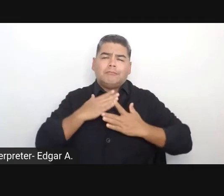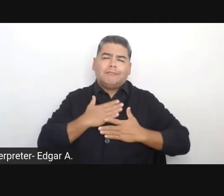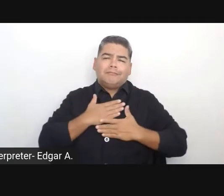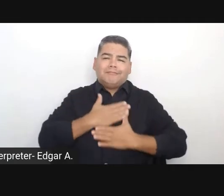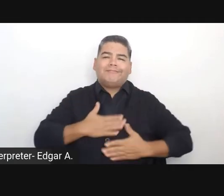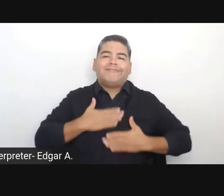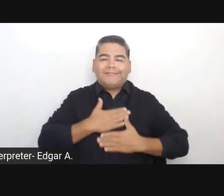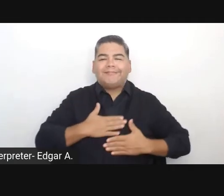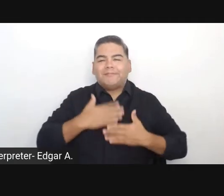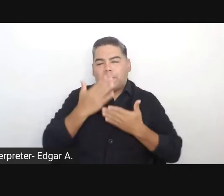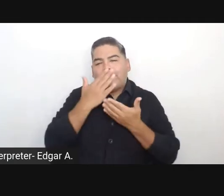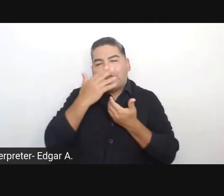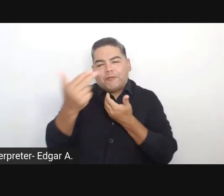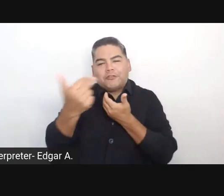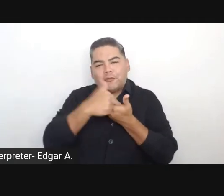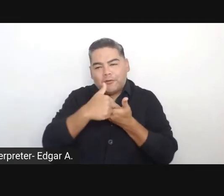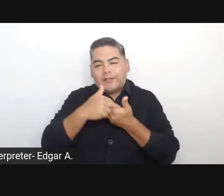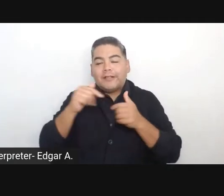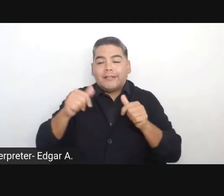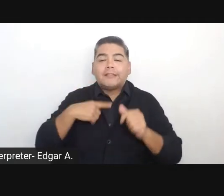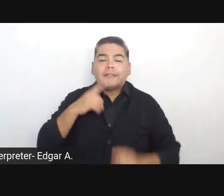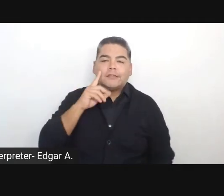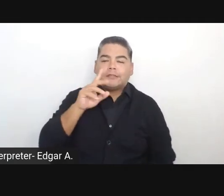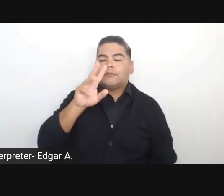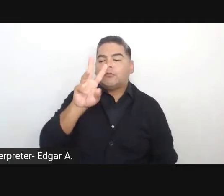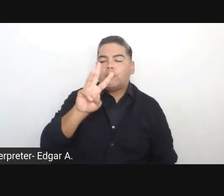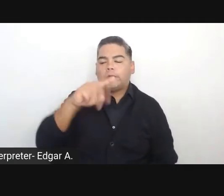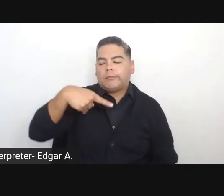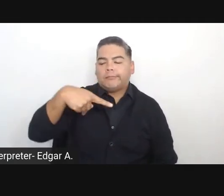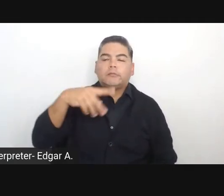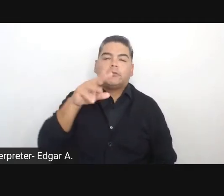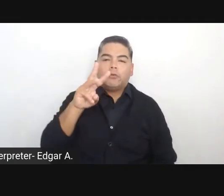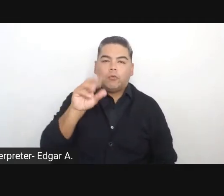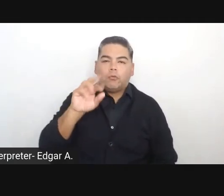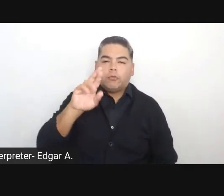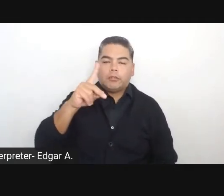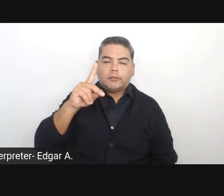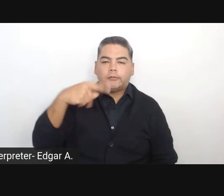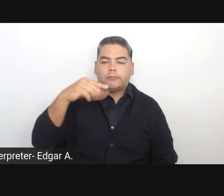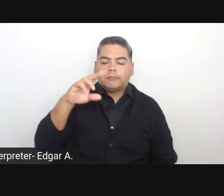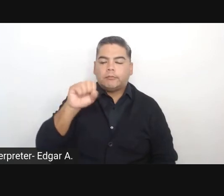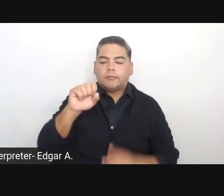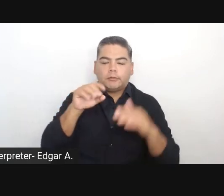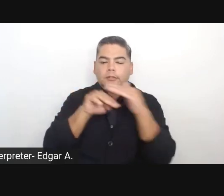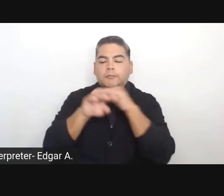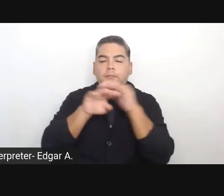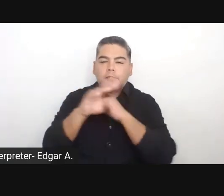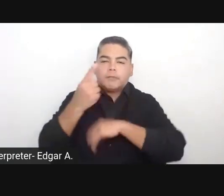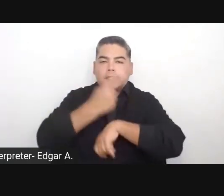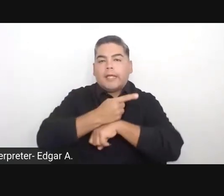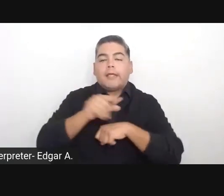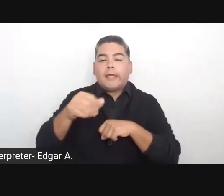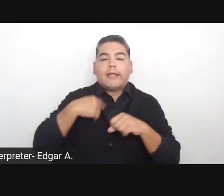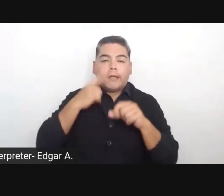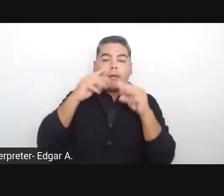Welcome to WordPress Accessibility Day. My name is Abbas Jaffary. I'm a mathematics teacher and tutor focused